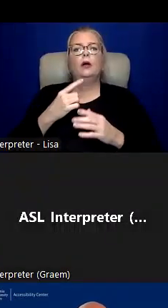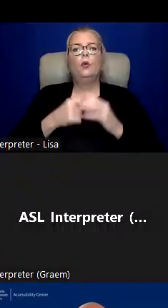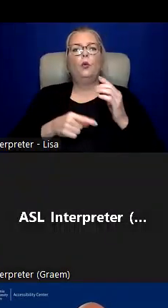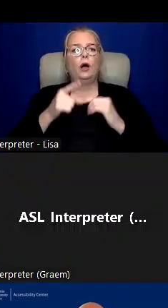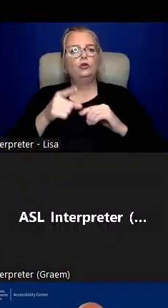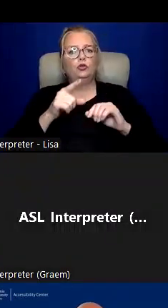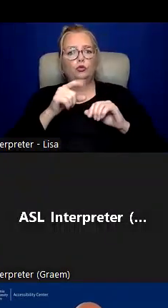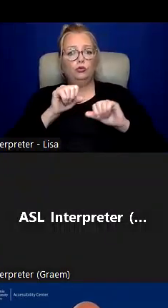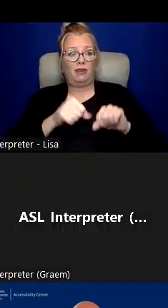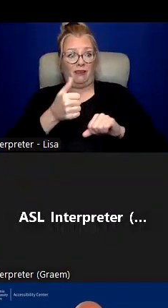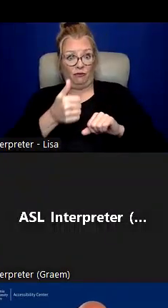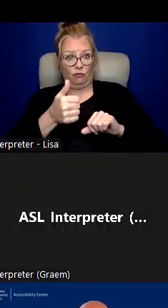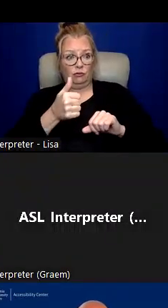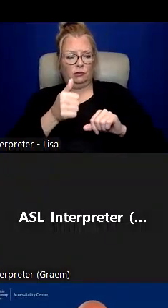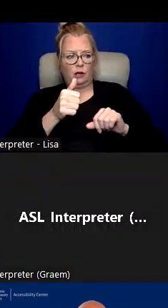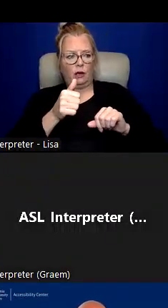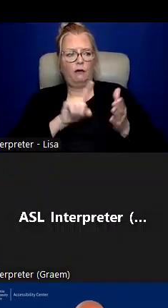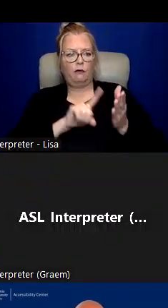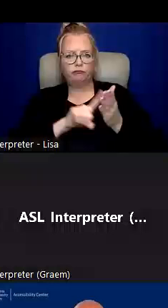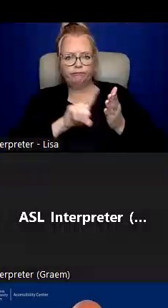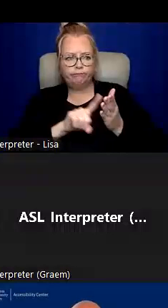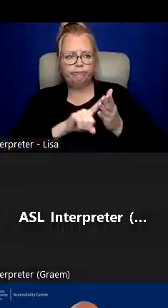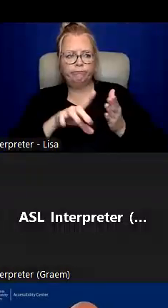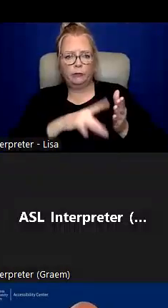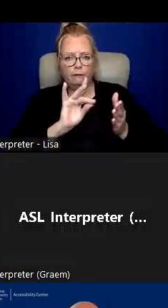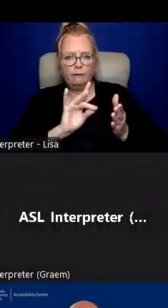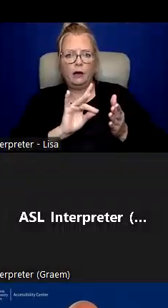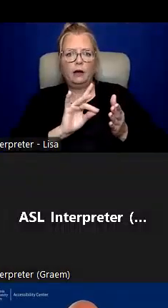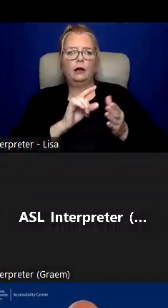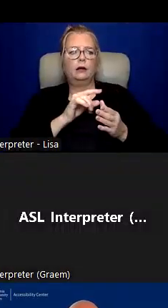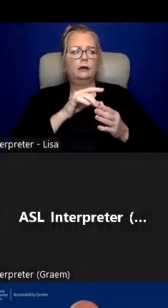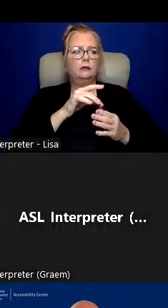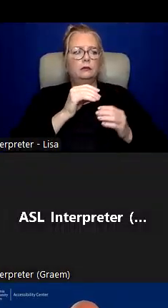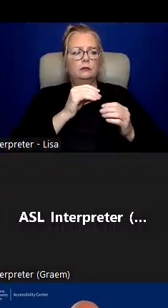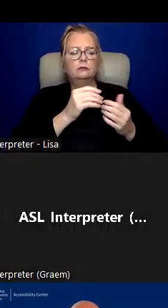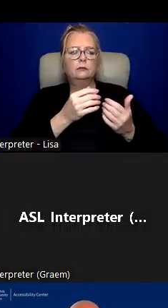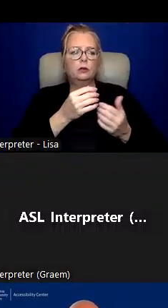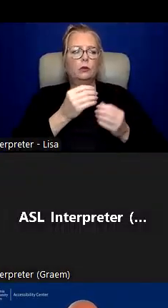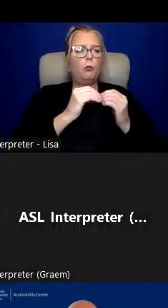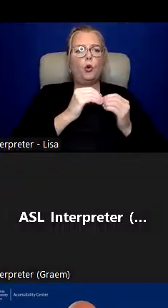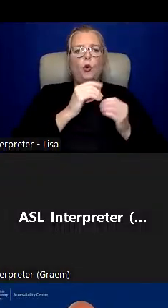is the more realistic user experience that our users will be faced with these products.